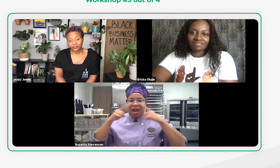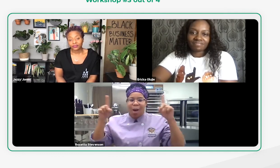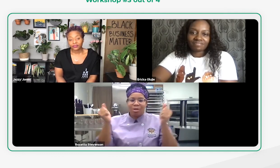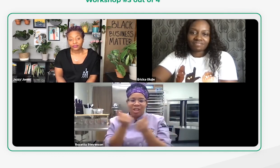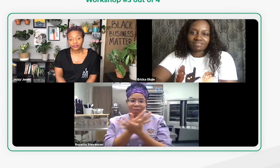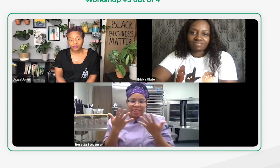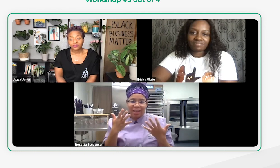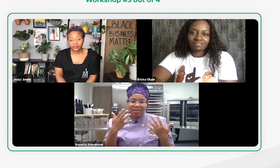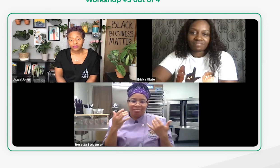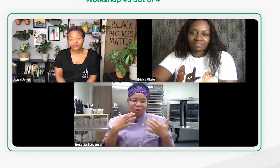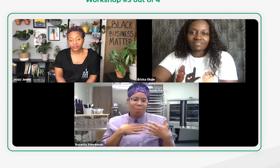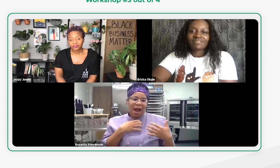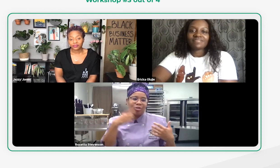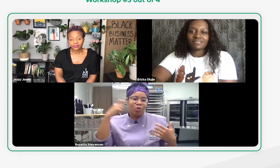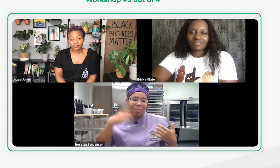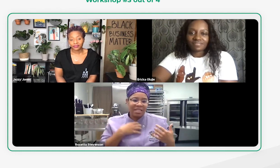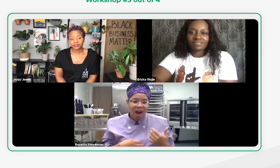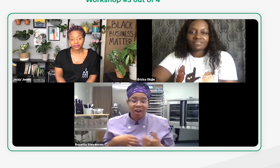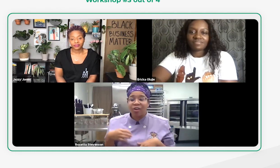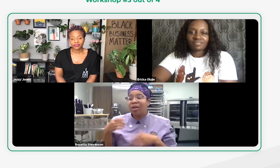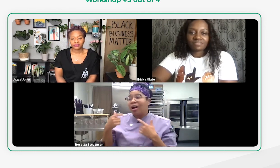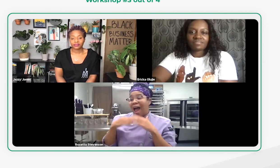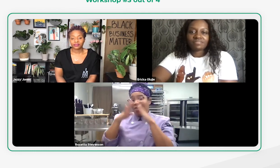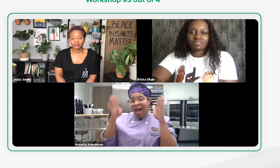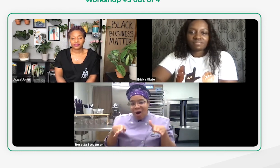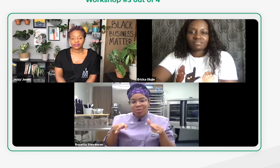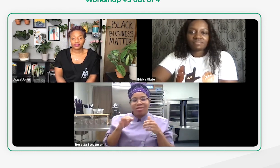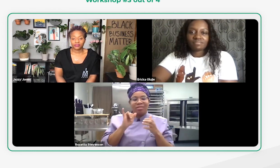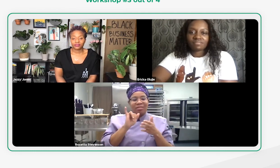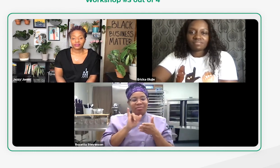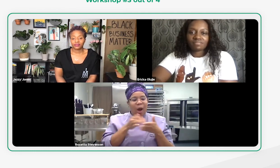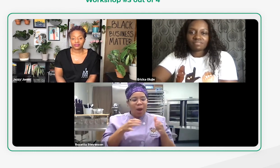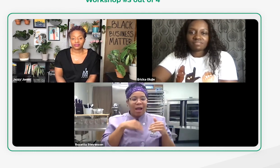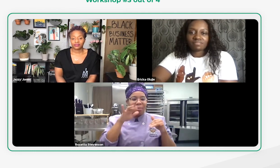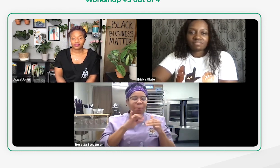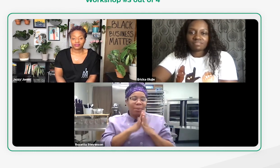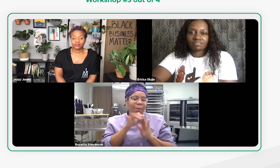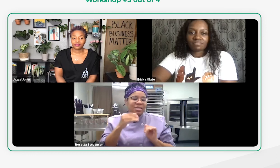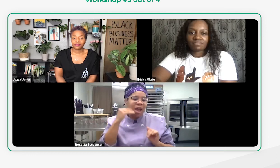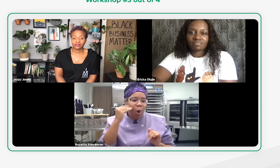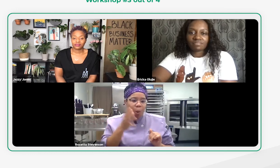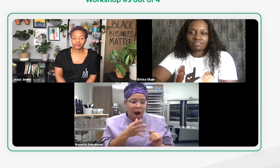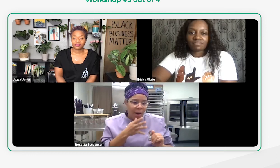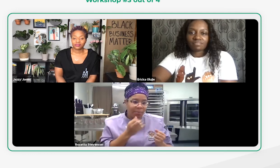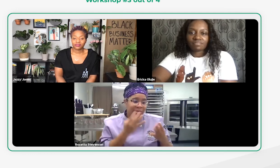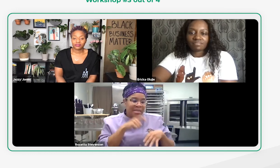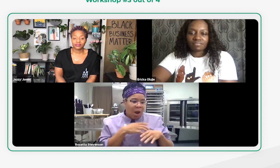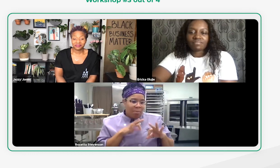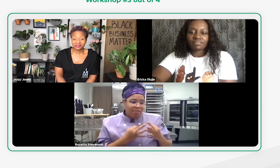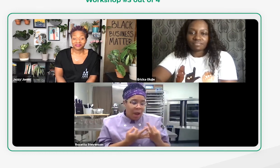want to enjoy my family and be accomplished in my dream to have a home. That way I can be a